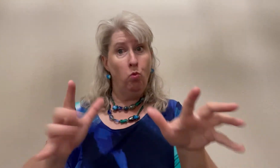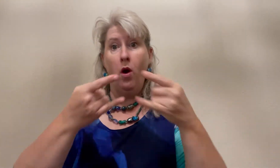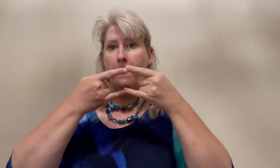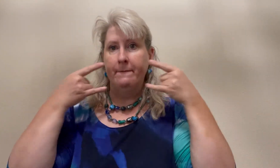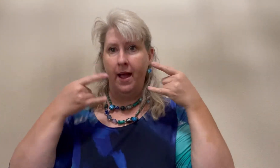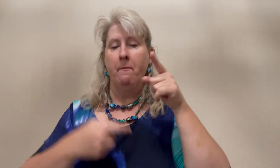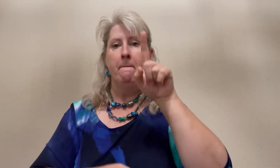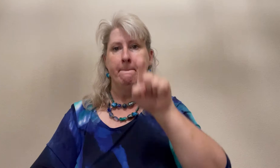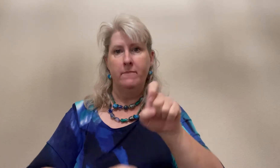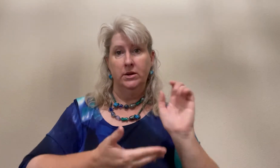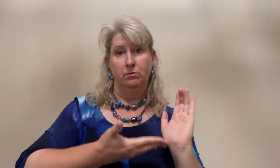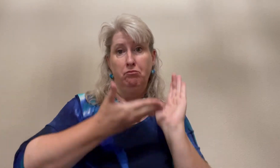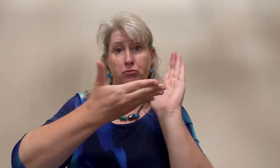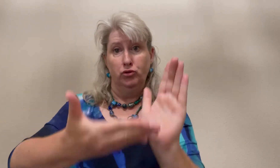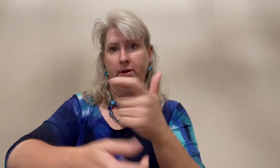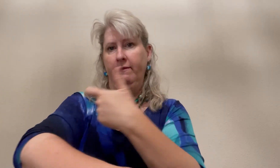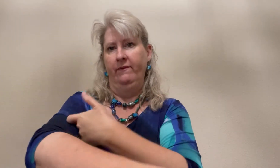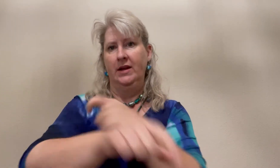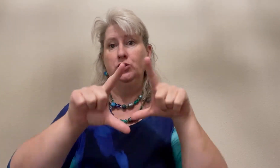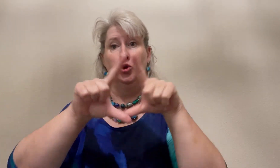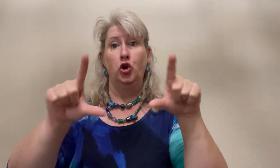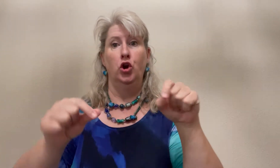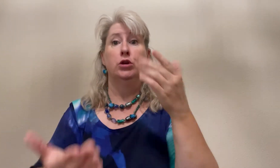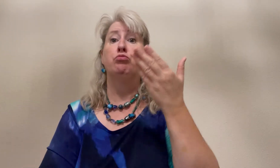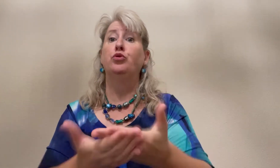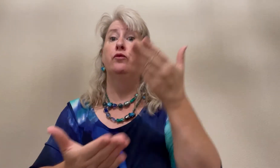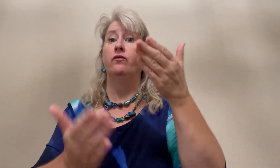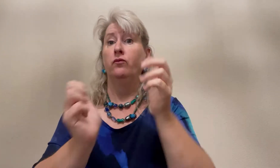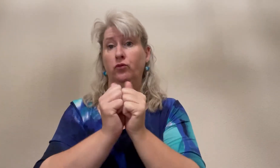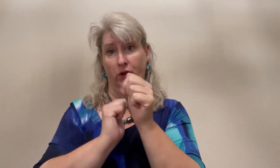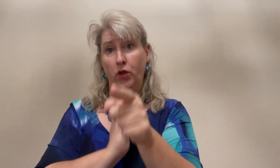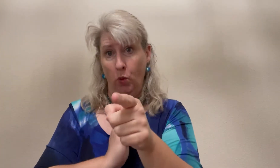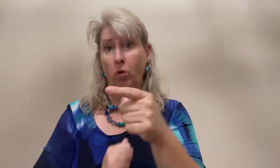to wear a mask, you must bring your vaccination card with you to show proof that you have been vaccinated.